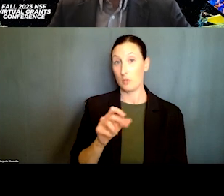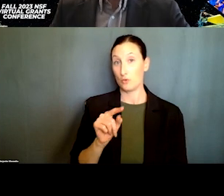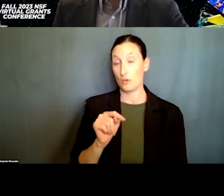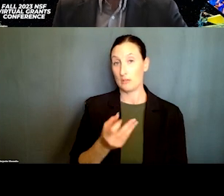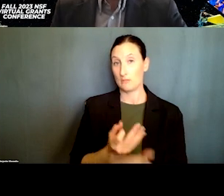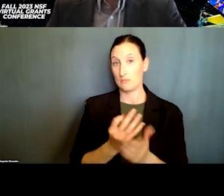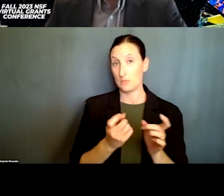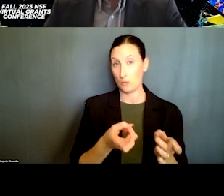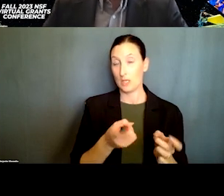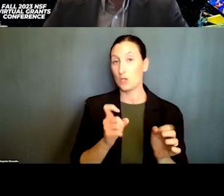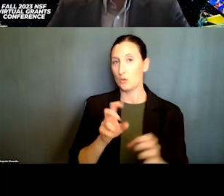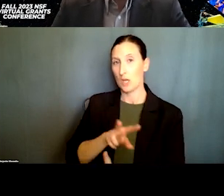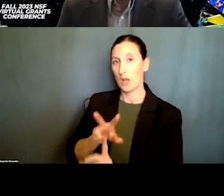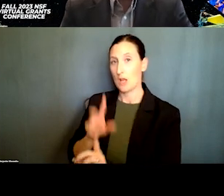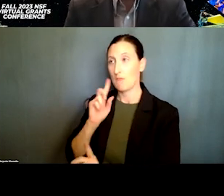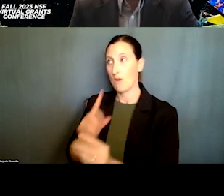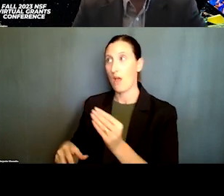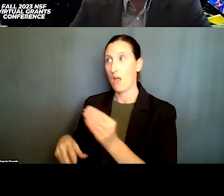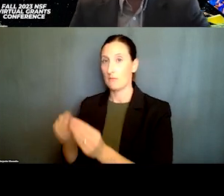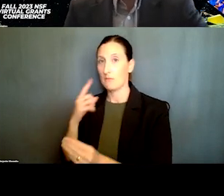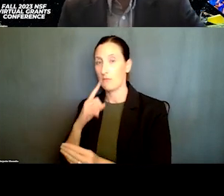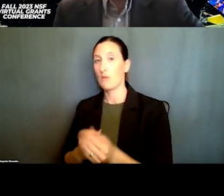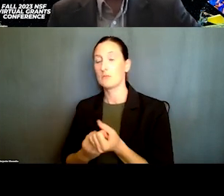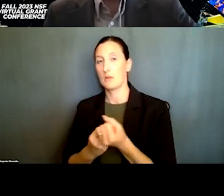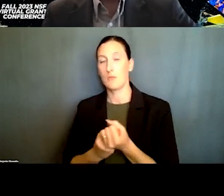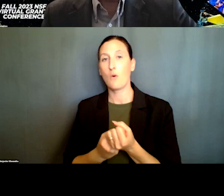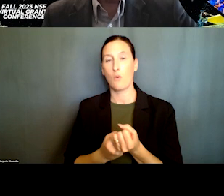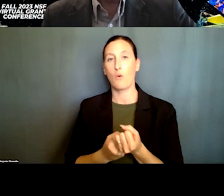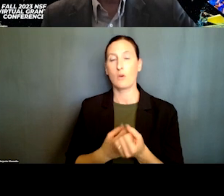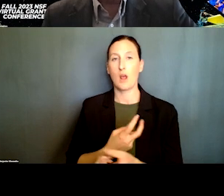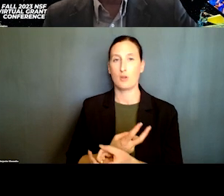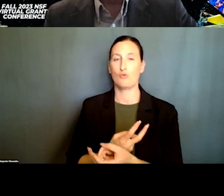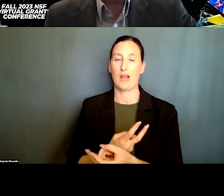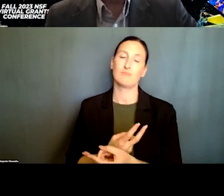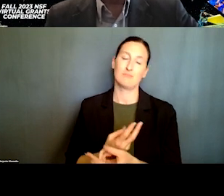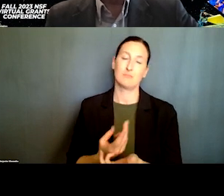to support undergraduate research. These are relatively small supplements.